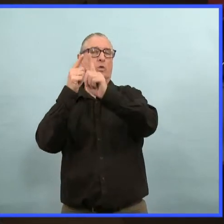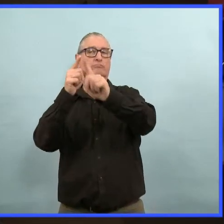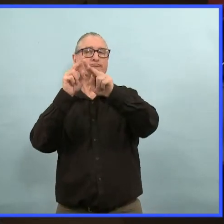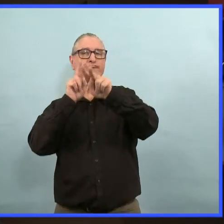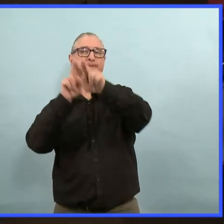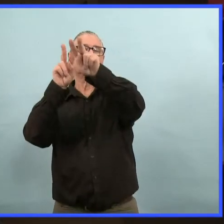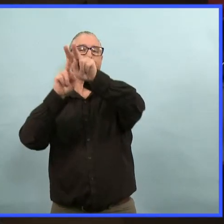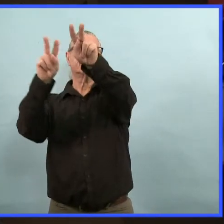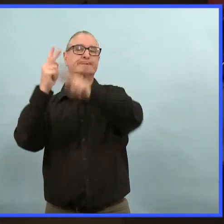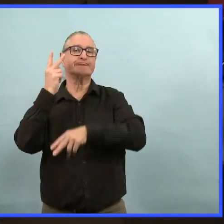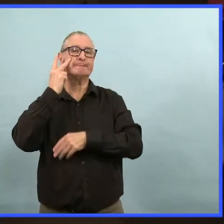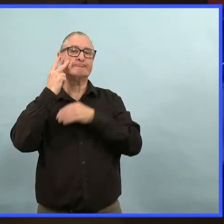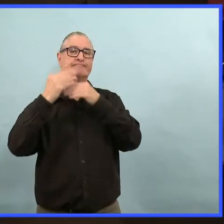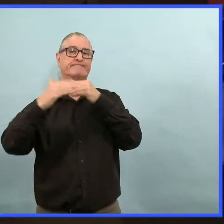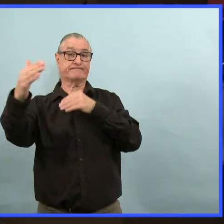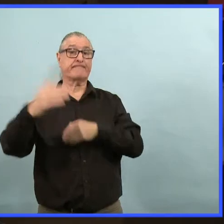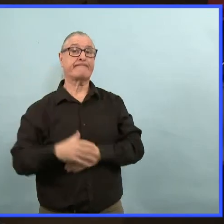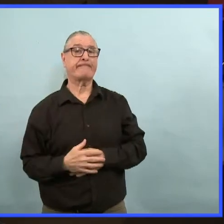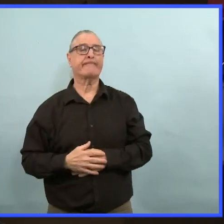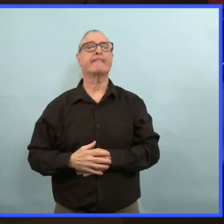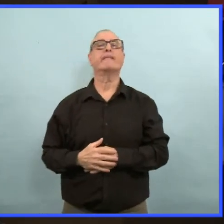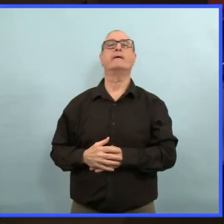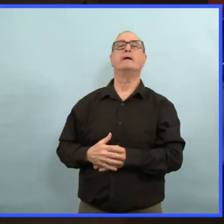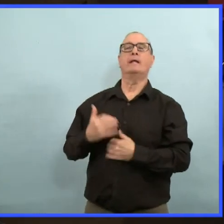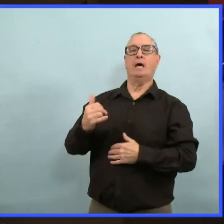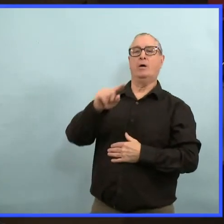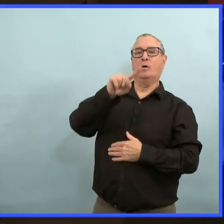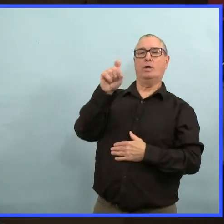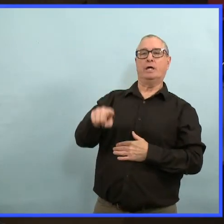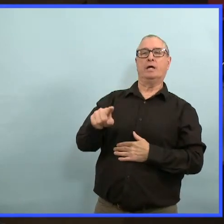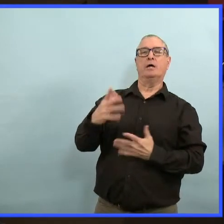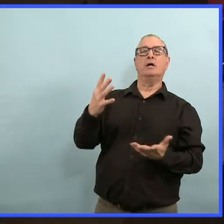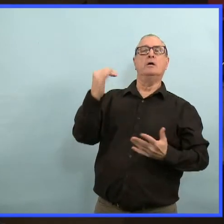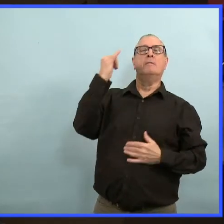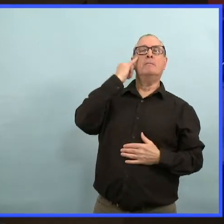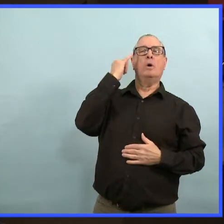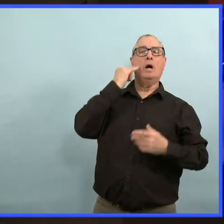how are we going to be working with like staff who are you know fully vaccinated and